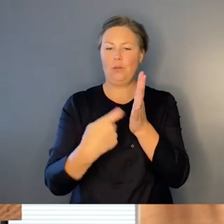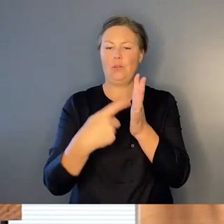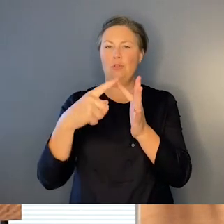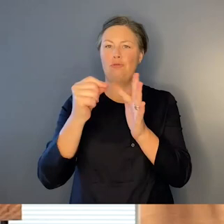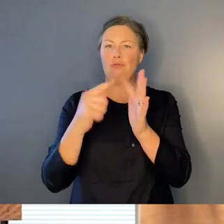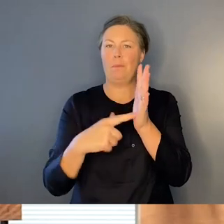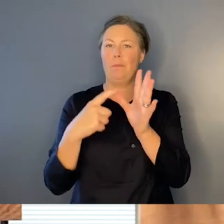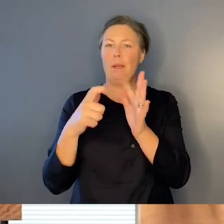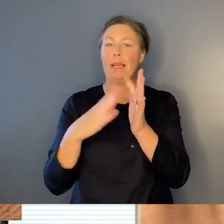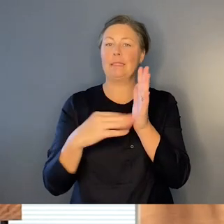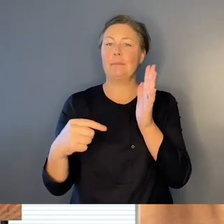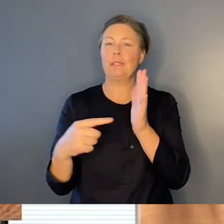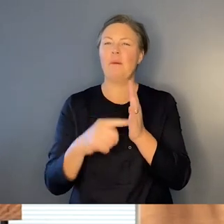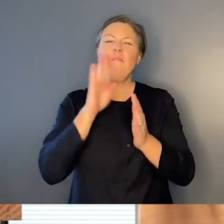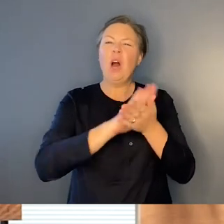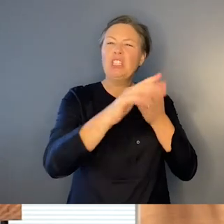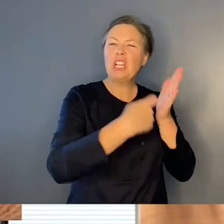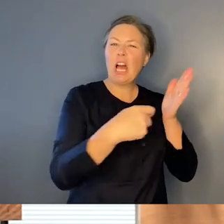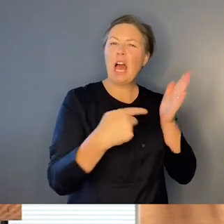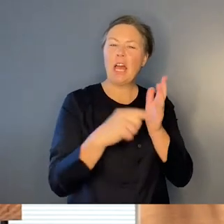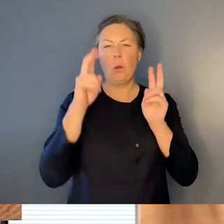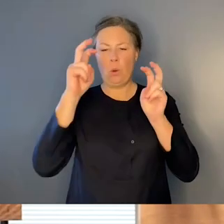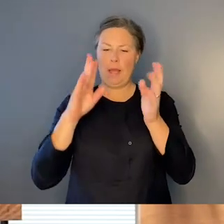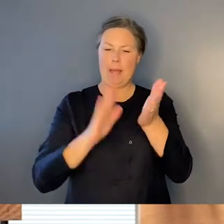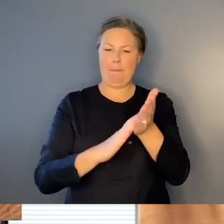and whether that's a safe option for management of those symptoms.